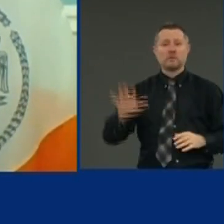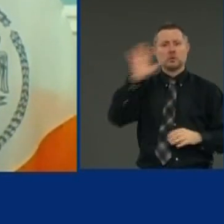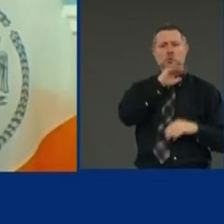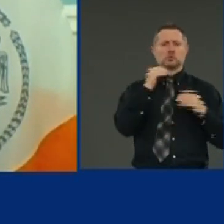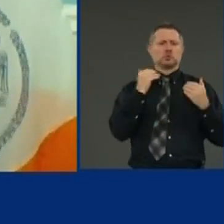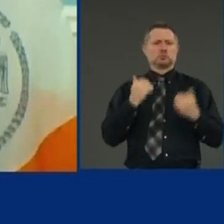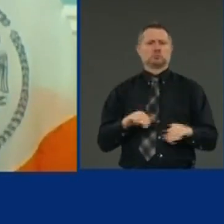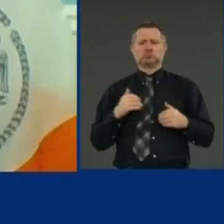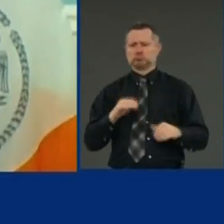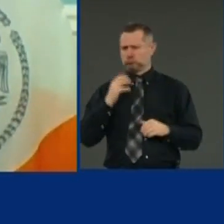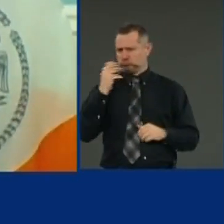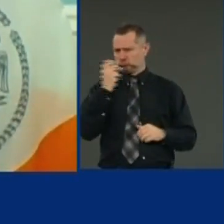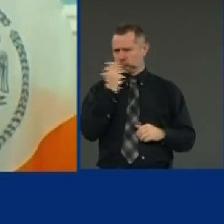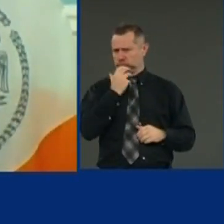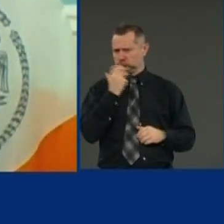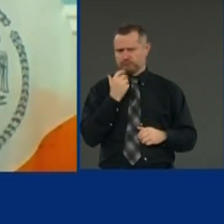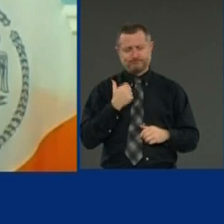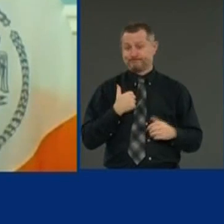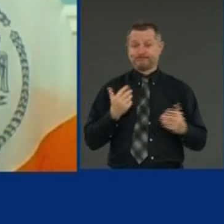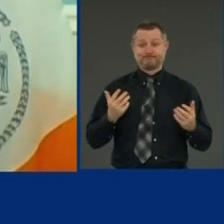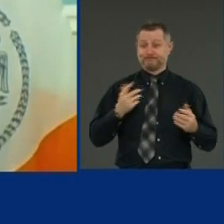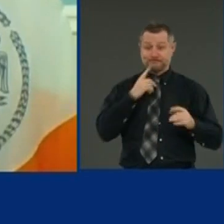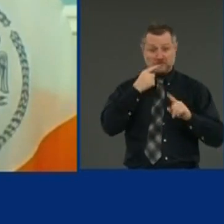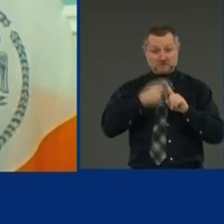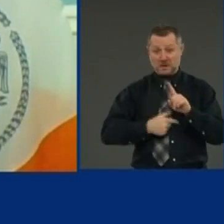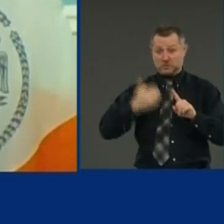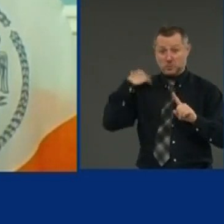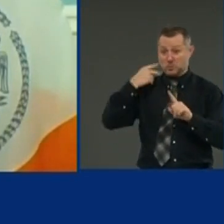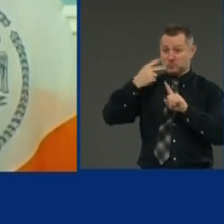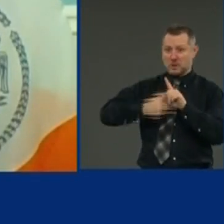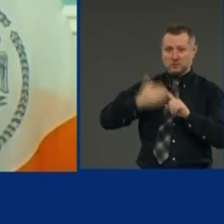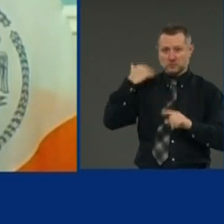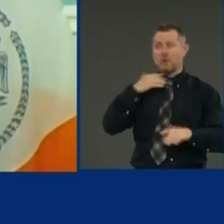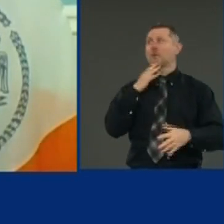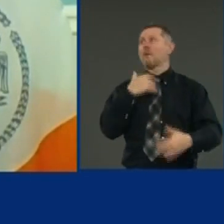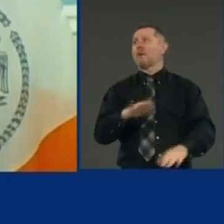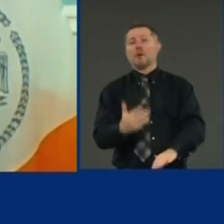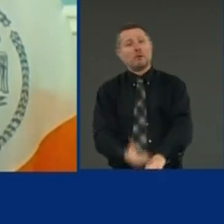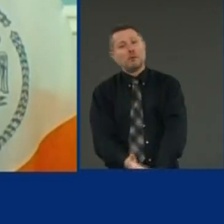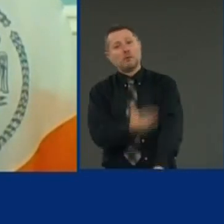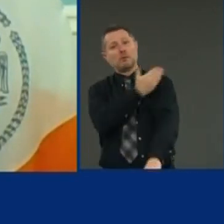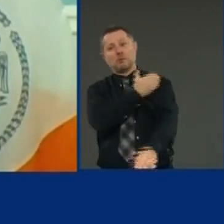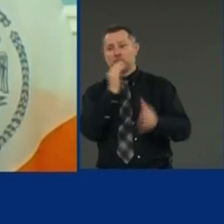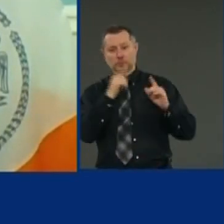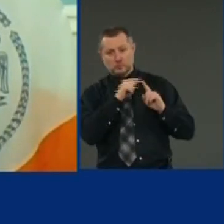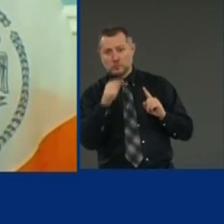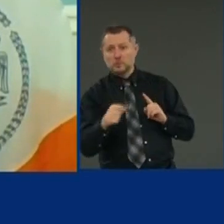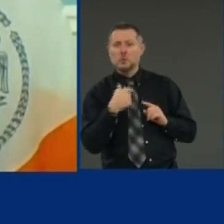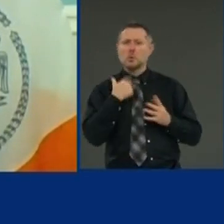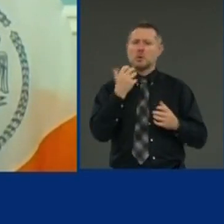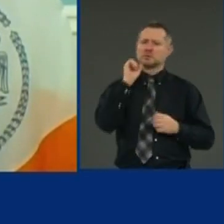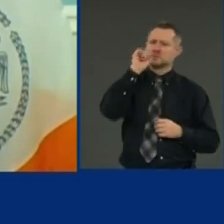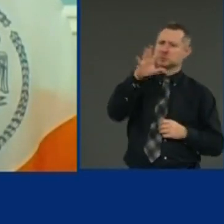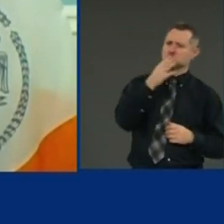THE FACT IS, GOVERNOR, YOU TALKED ABOUT THE CONDITION OF THE STATE AND HOW INCREDIBLY DIFFERENT IT IS THAN EVEN A MONTH OR TWO AGO.